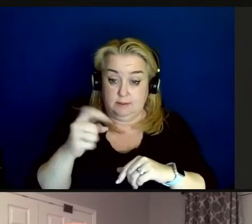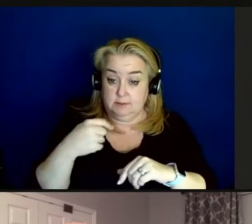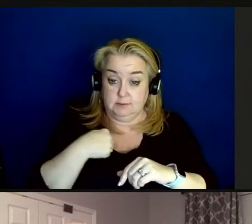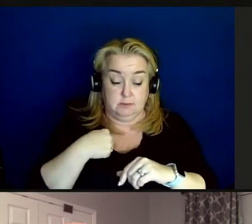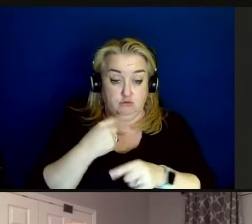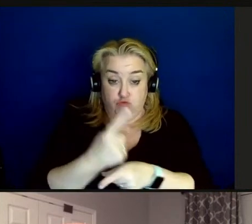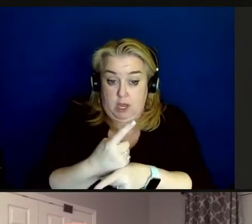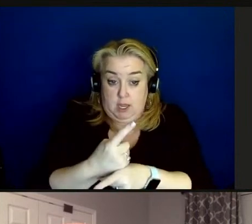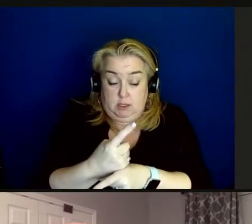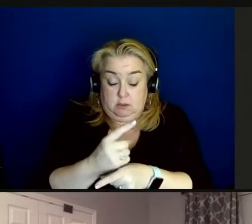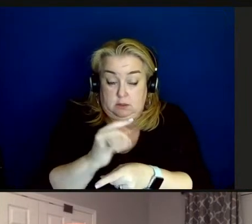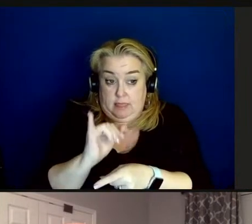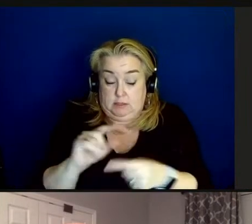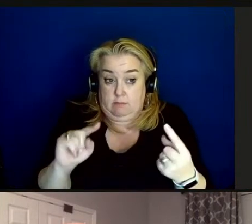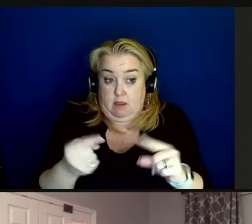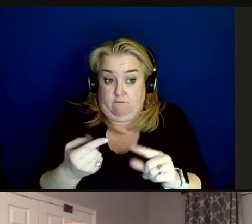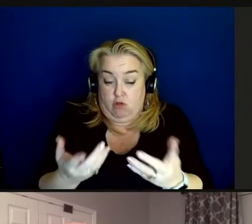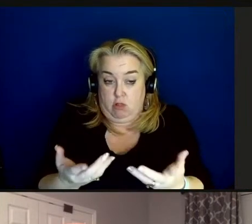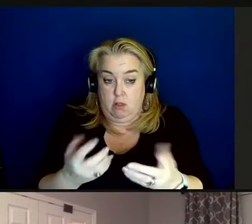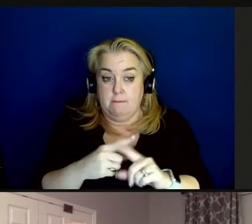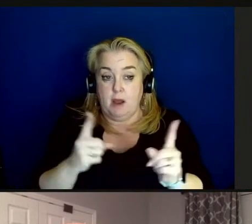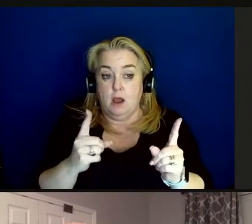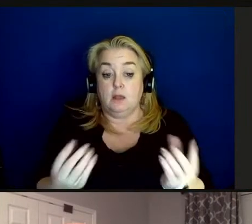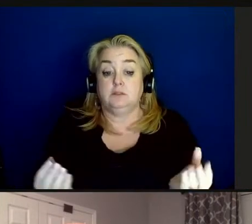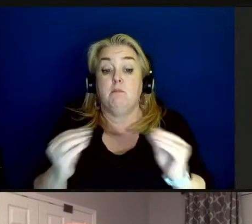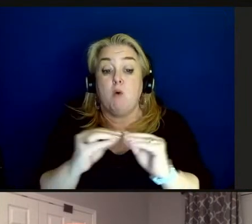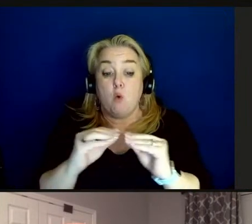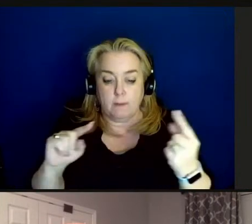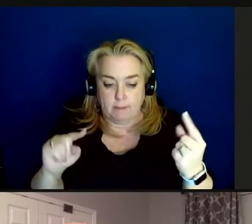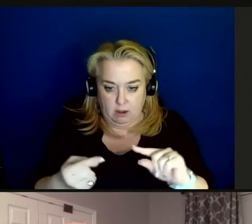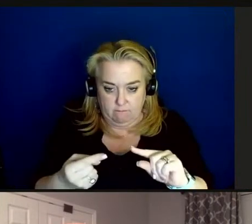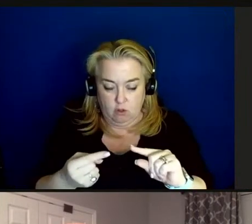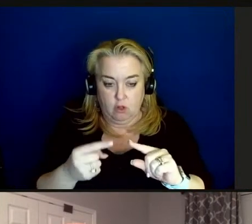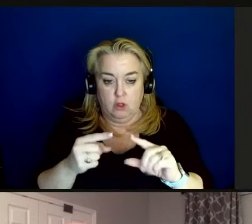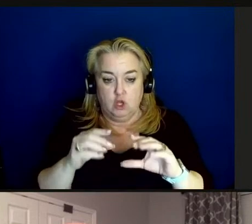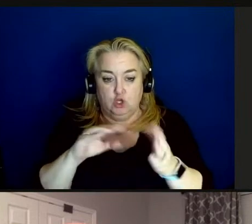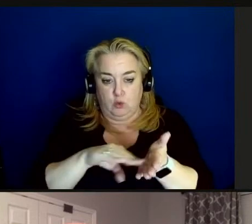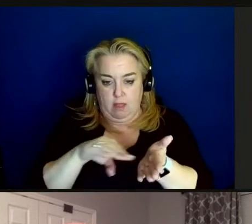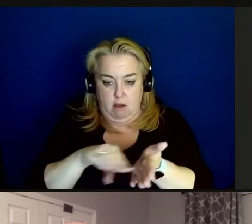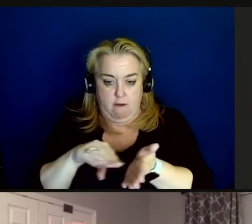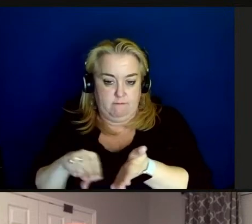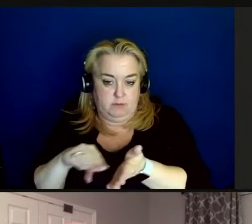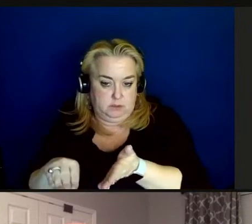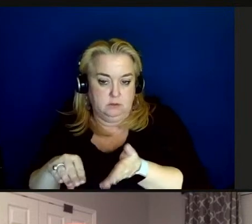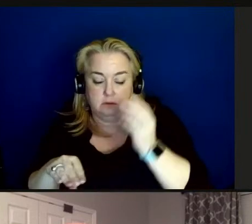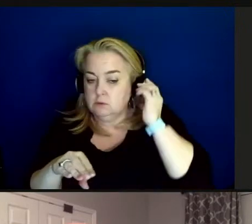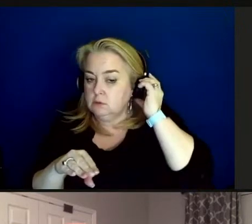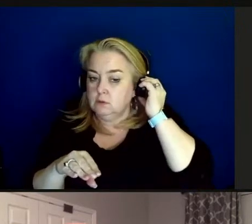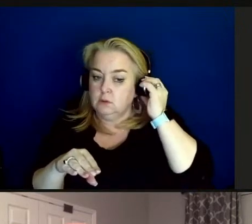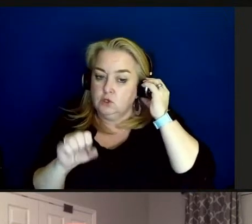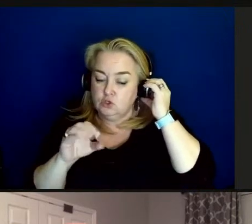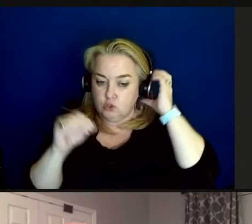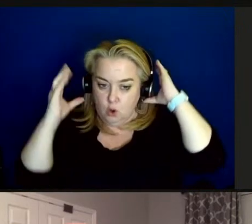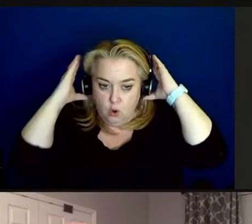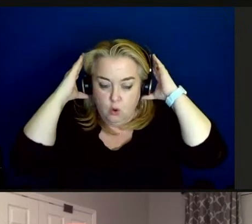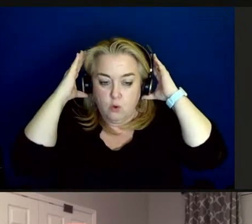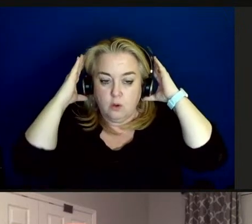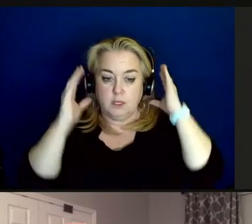YOU KNOW, WE HAVEN'T. I MEAN BECAUSE IT'S THESE ARE HARD CONVERSATIONS. NOBODY WANTS TO RAISE TAXES. RIGHT.